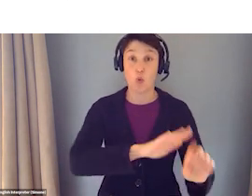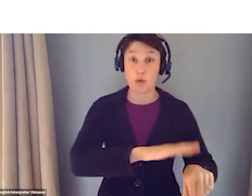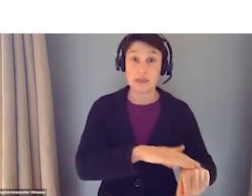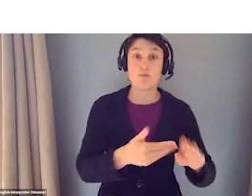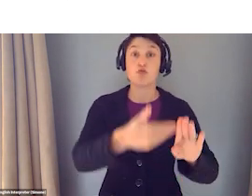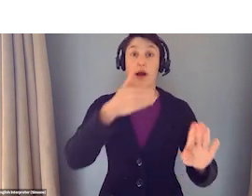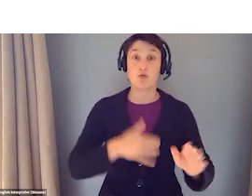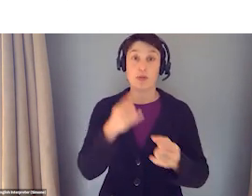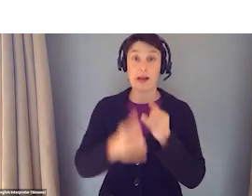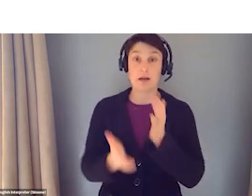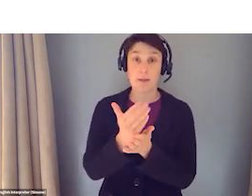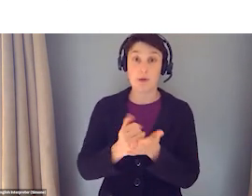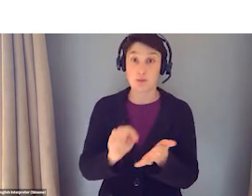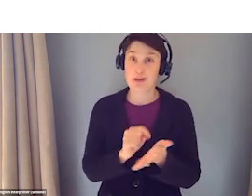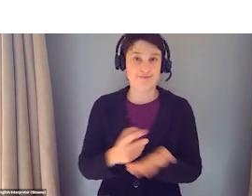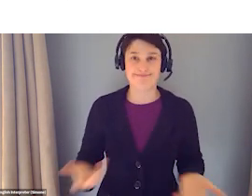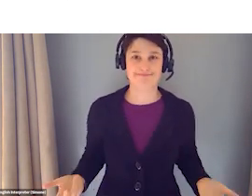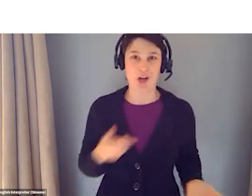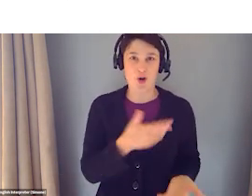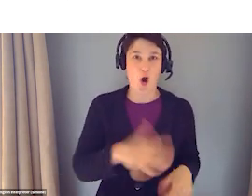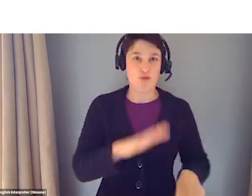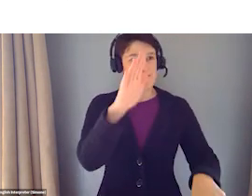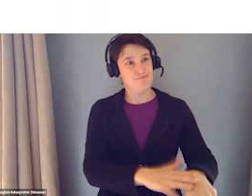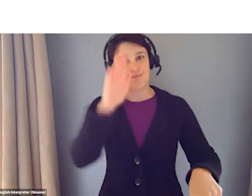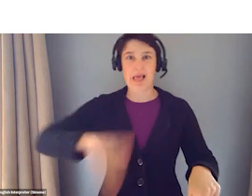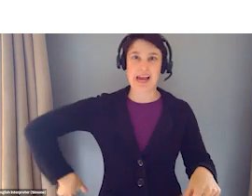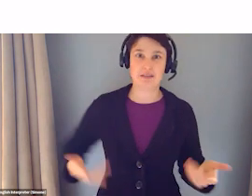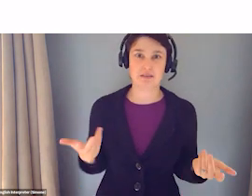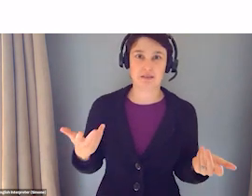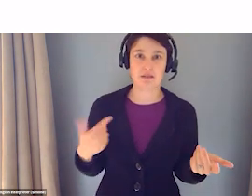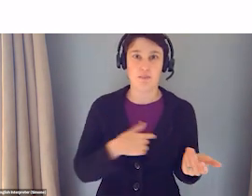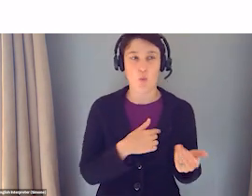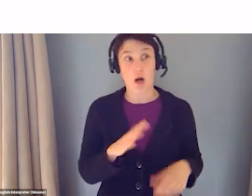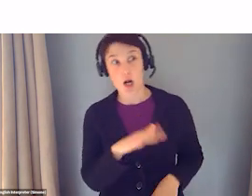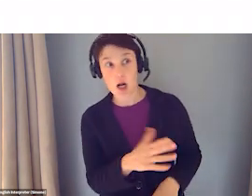you're already basically late, although we're giving you that 90-day grace period to get the reports in.